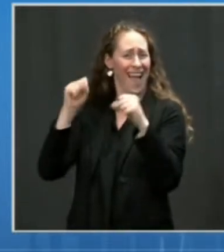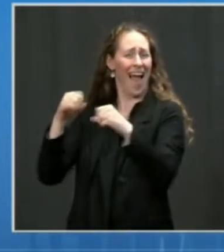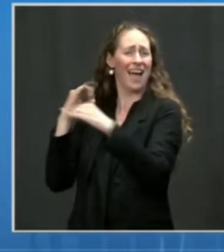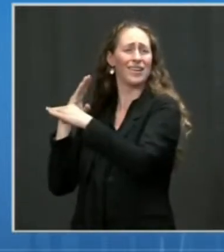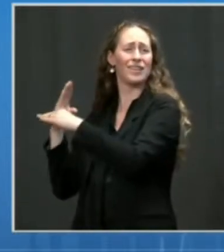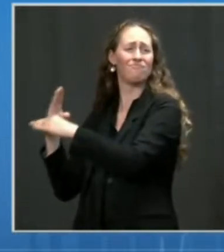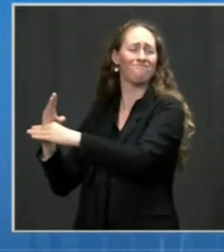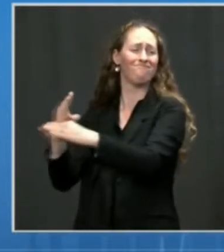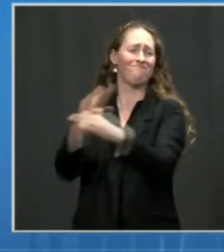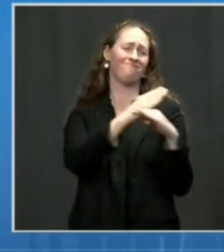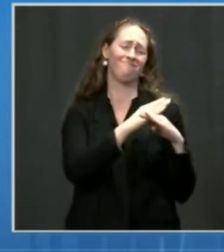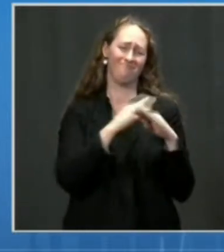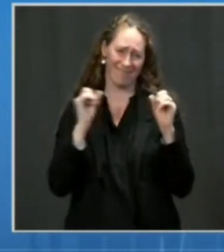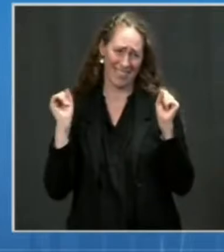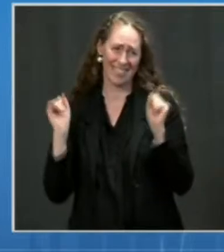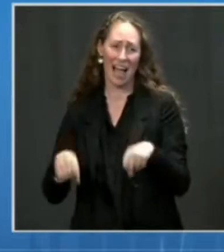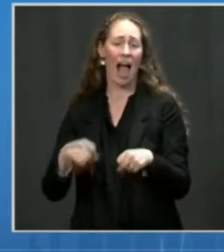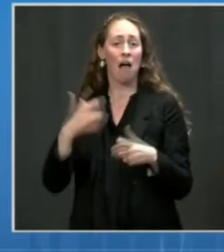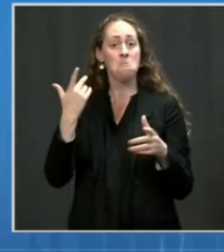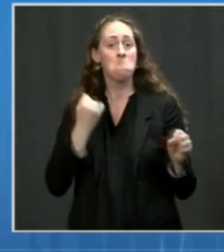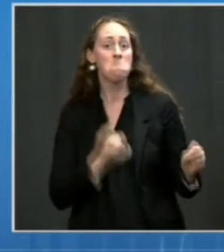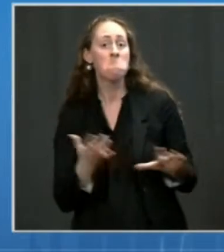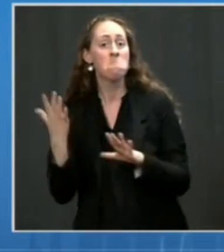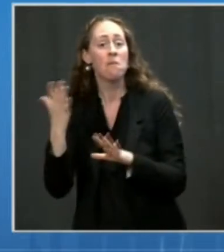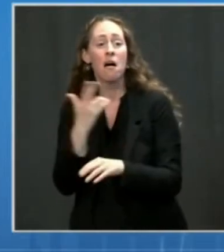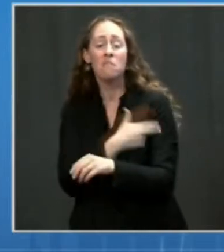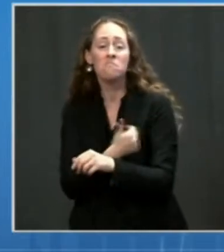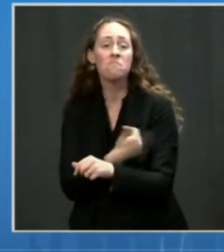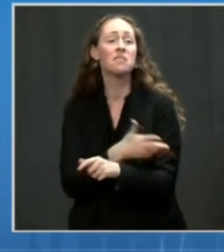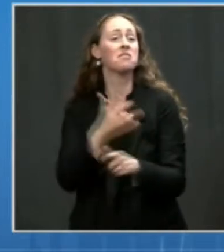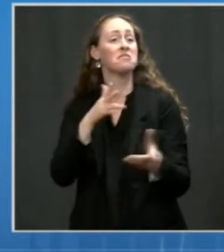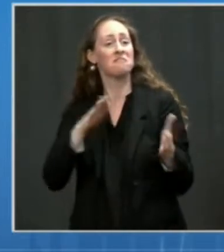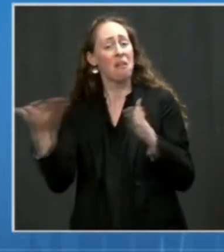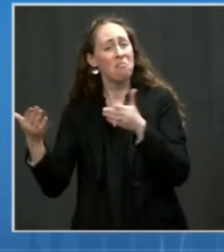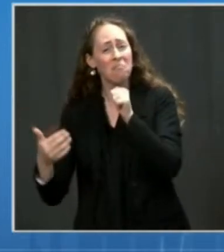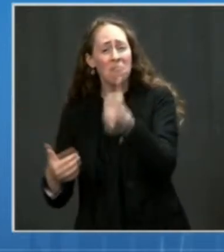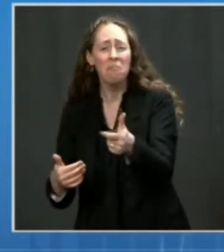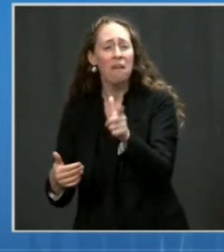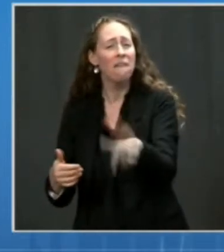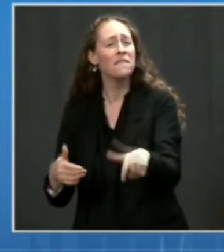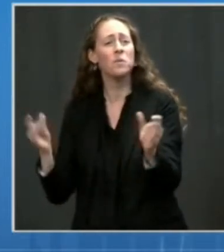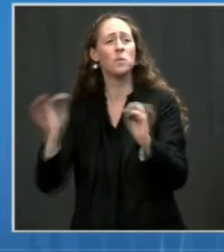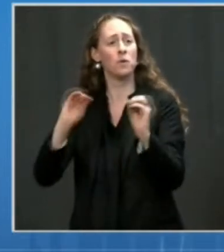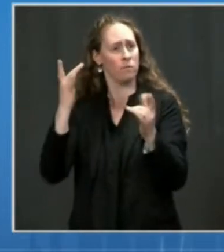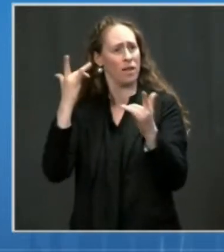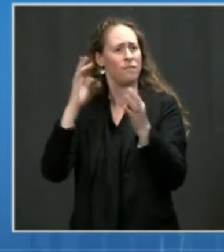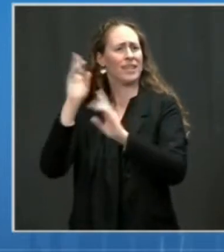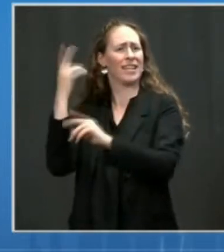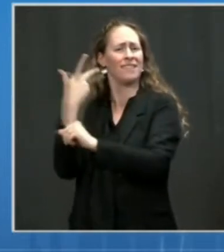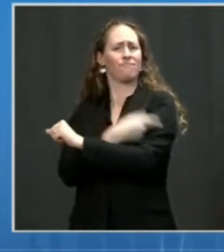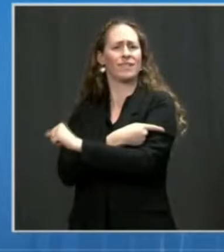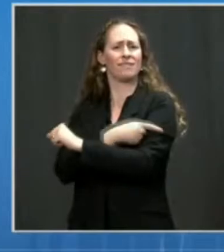GOOD NEWS. OUR VACCINES ARE WORKING TO PREVENT SEVERE ILLNESS,